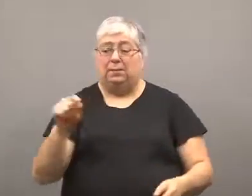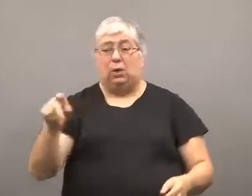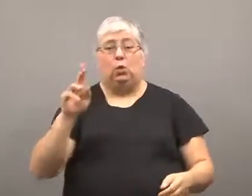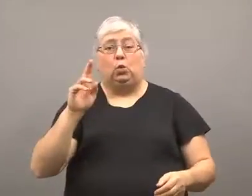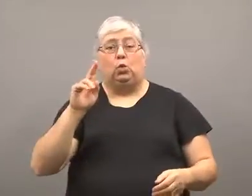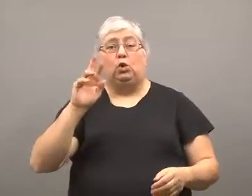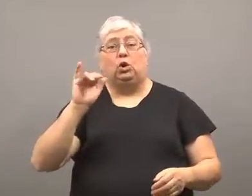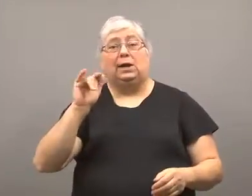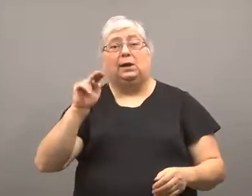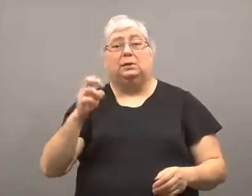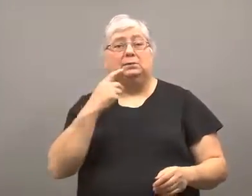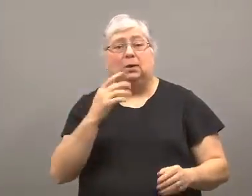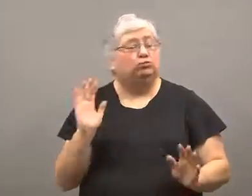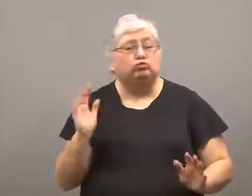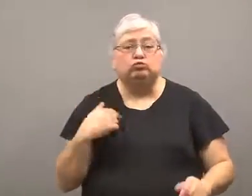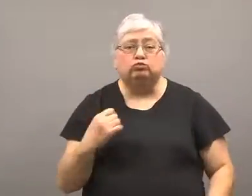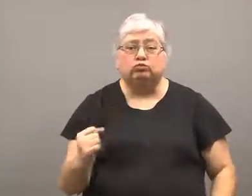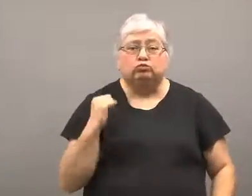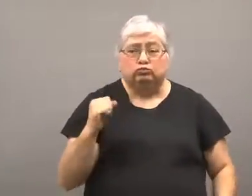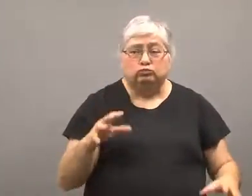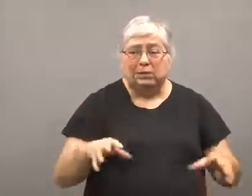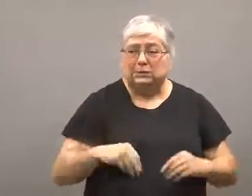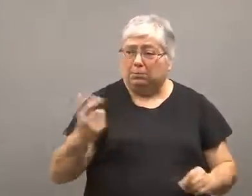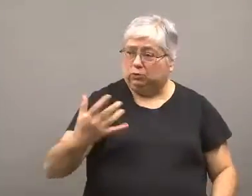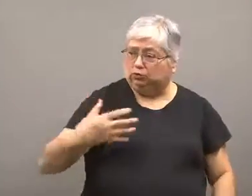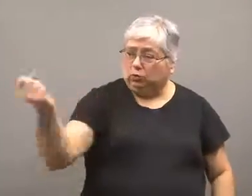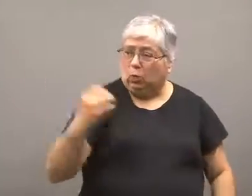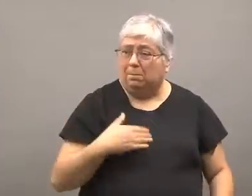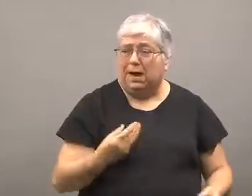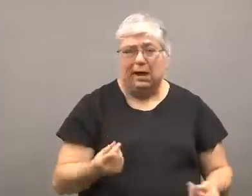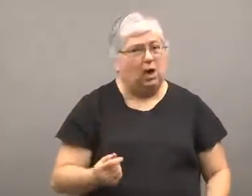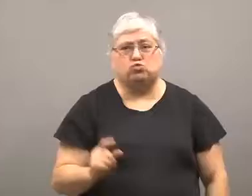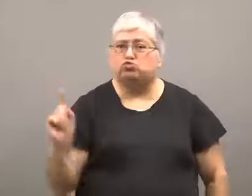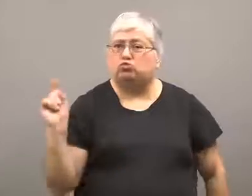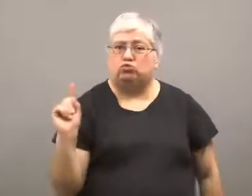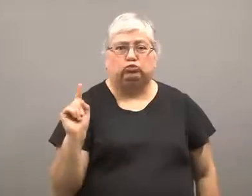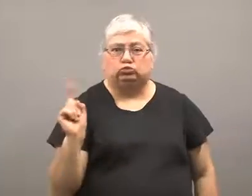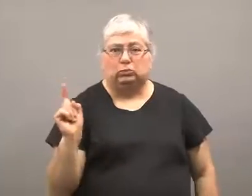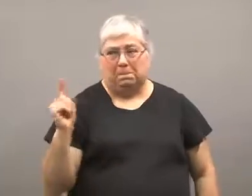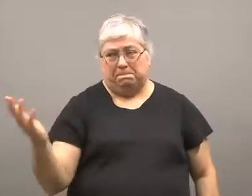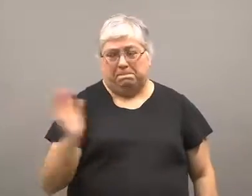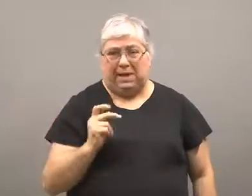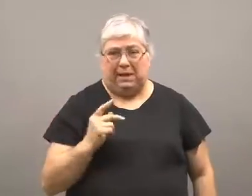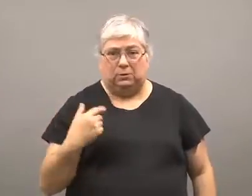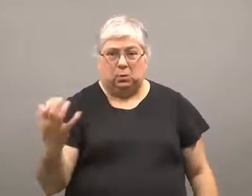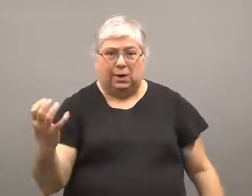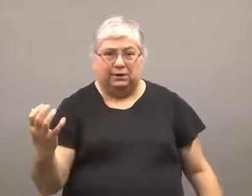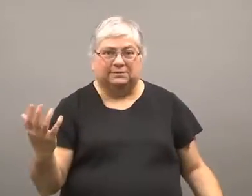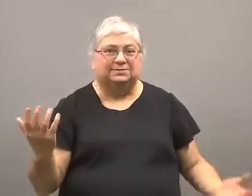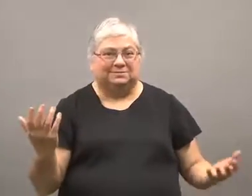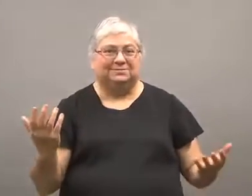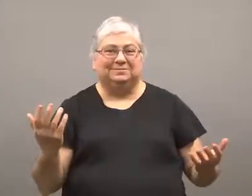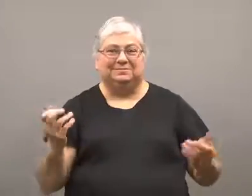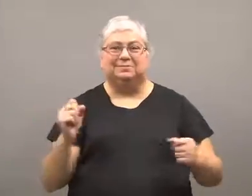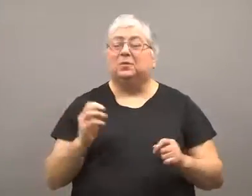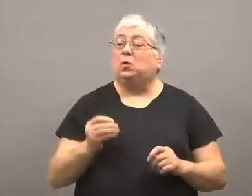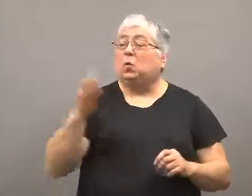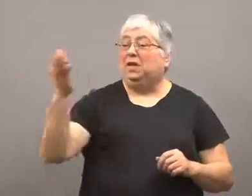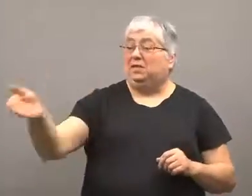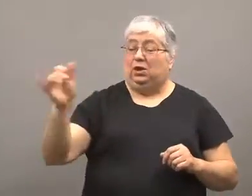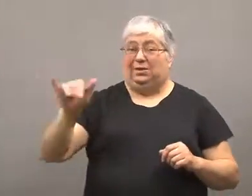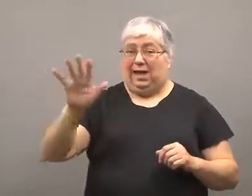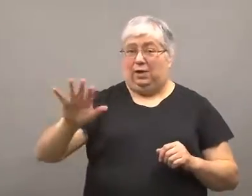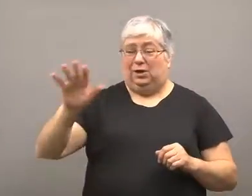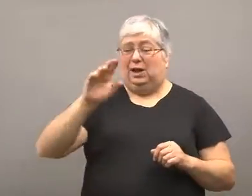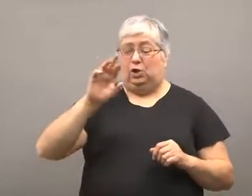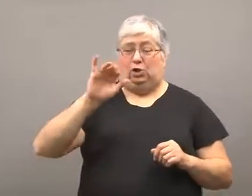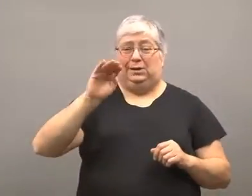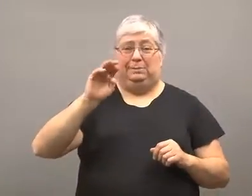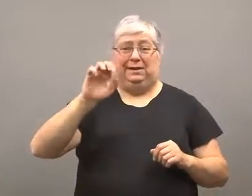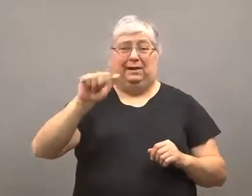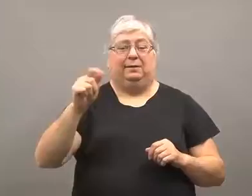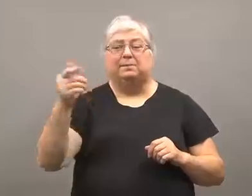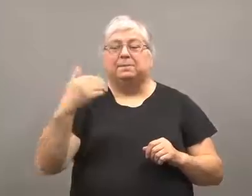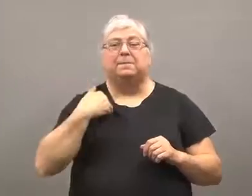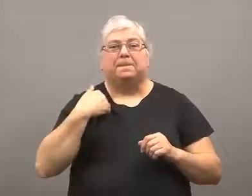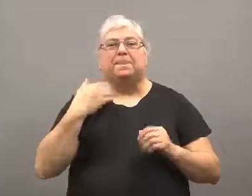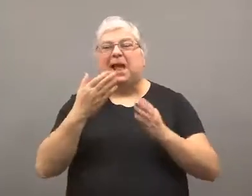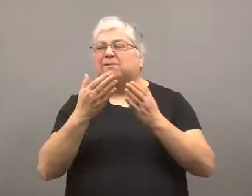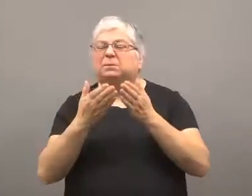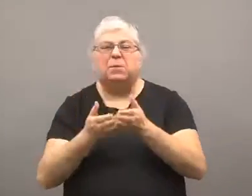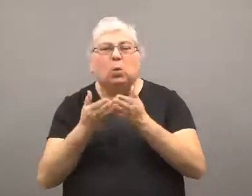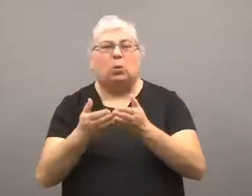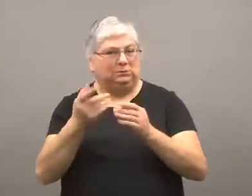Ukraine has said it will not accept Russia's land grab. It has to be returned.